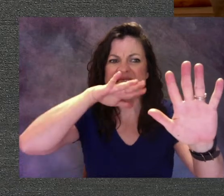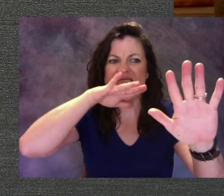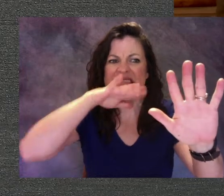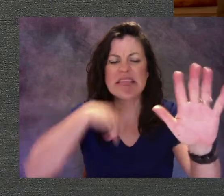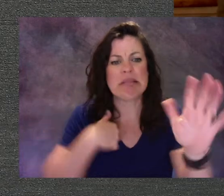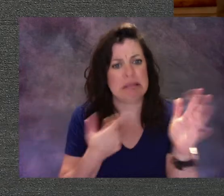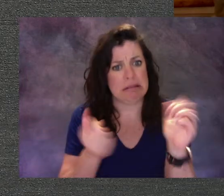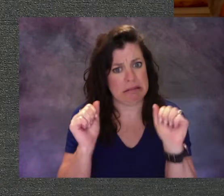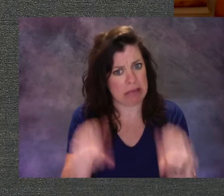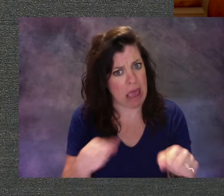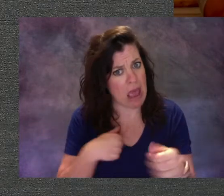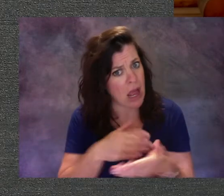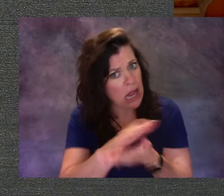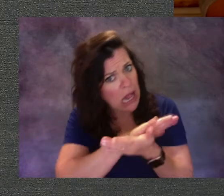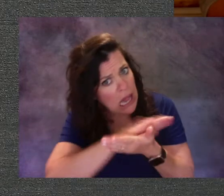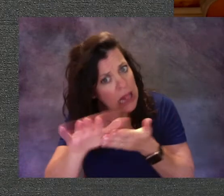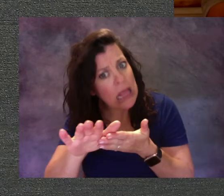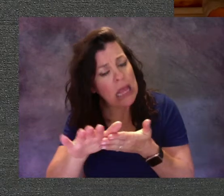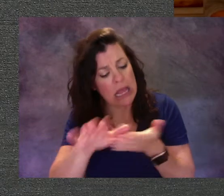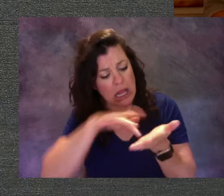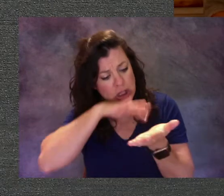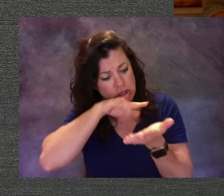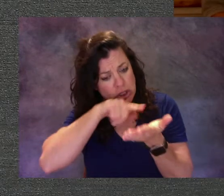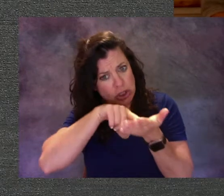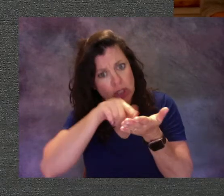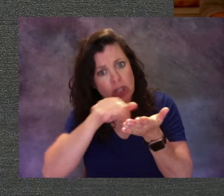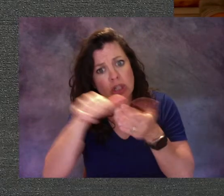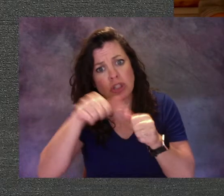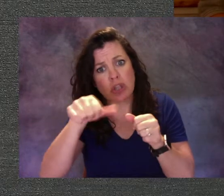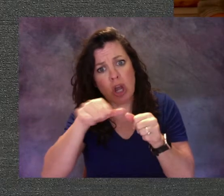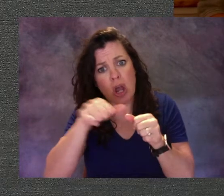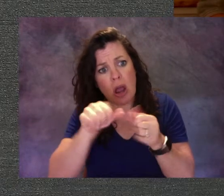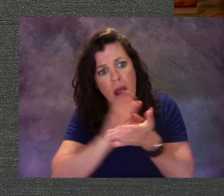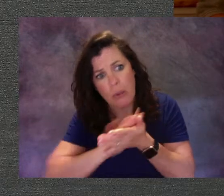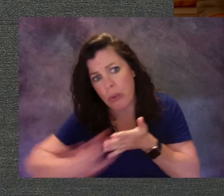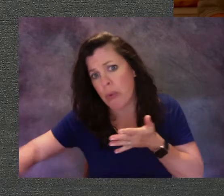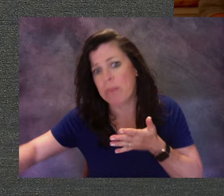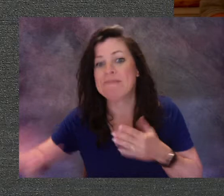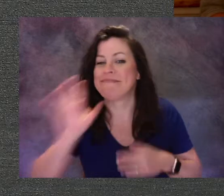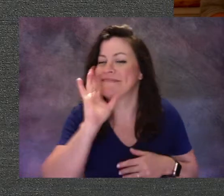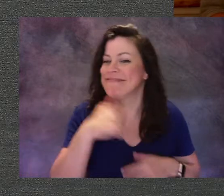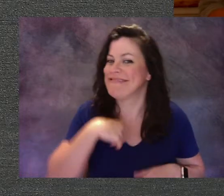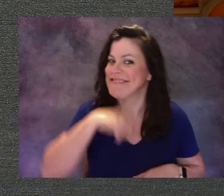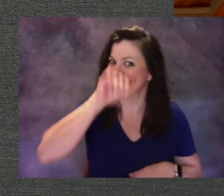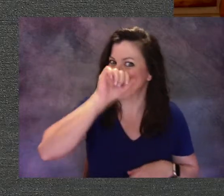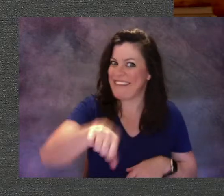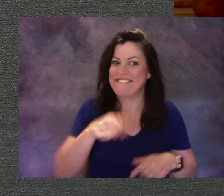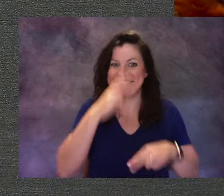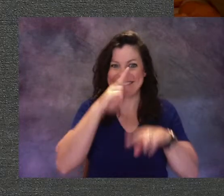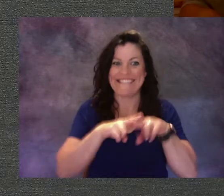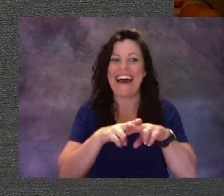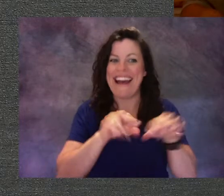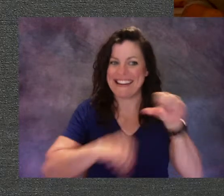Hmm. This is gonna be fun. I love to be a scientist. So this is what I'm gonna do. I'm gonna get all my stuff out I need